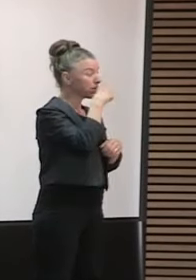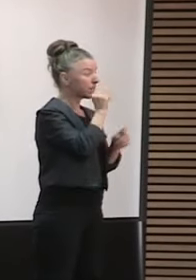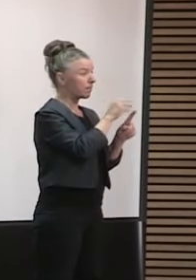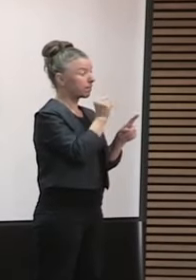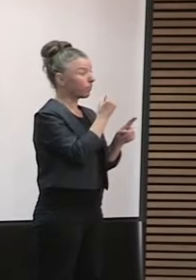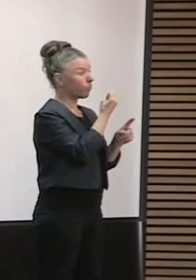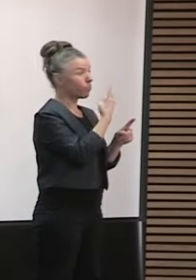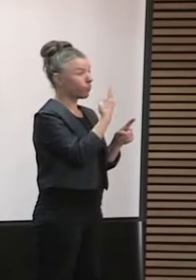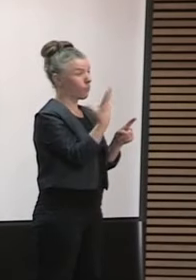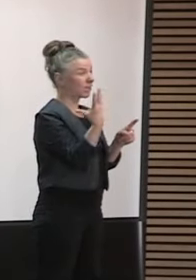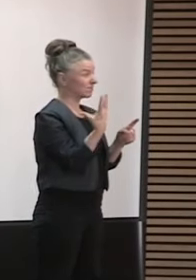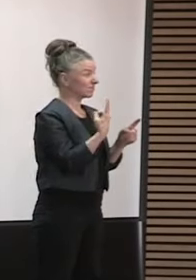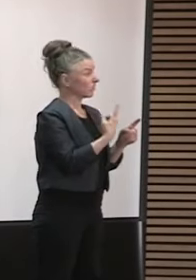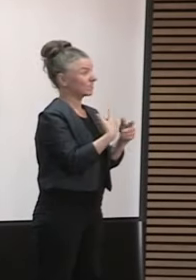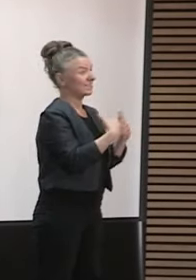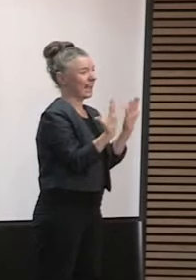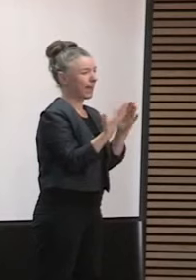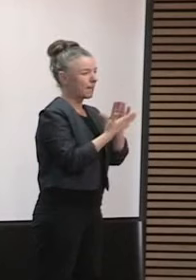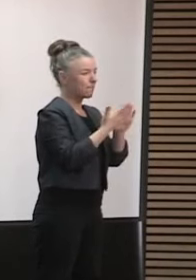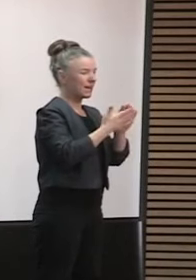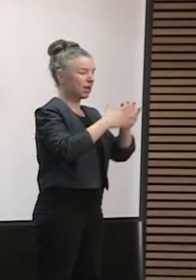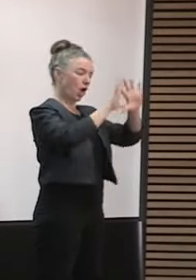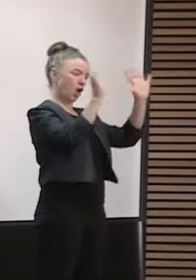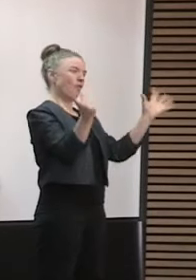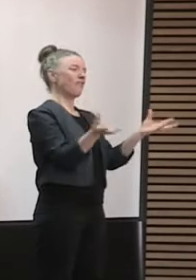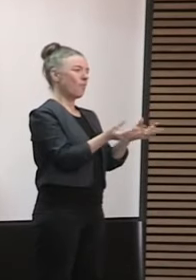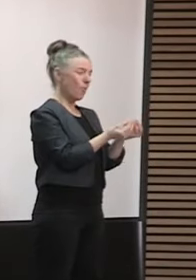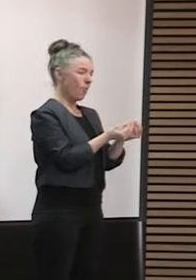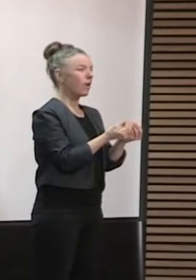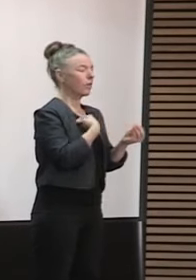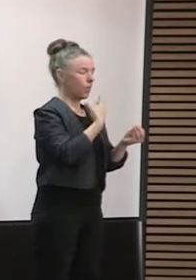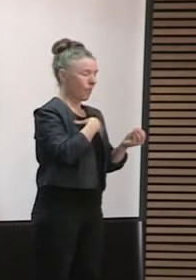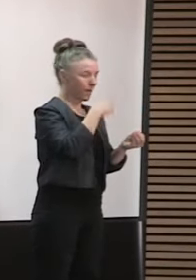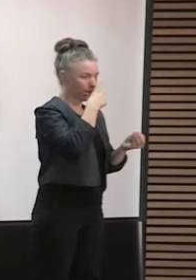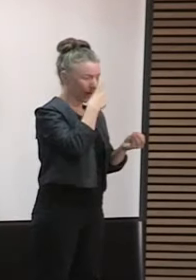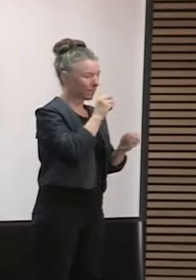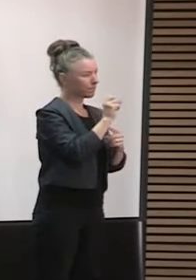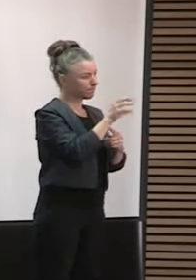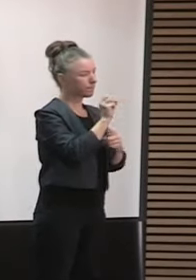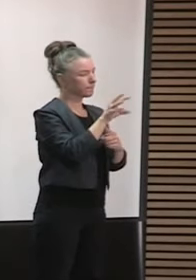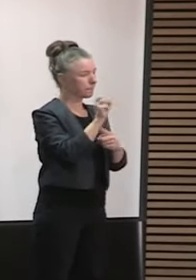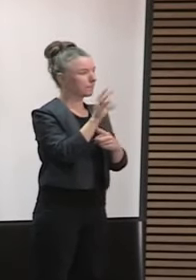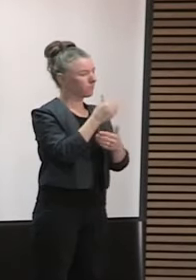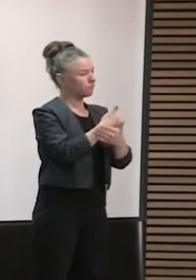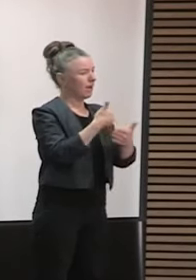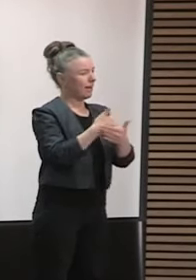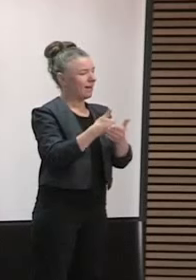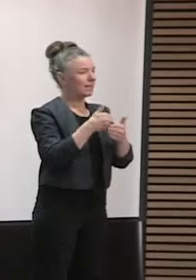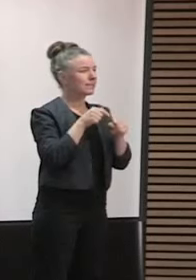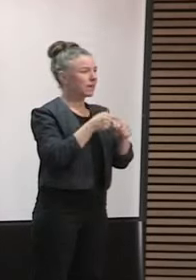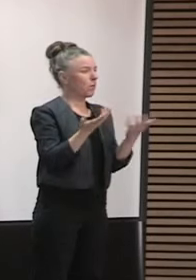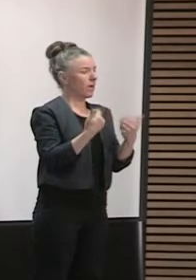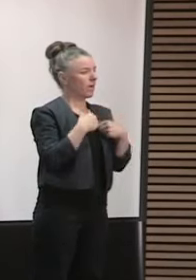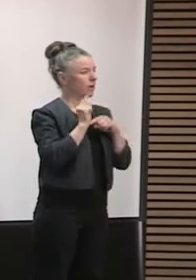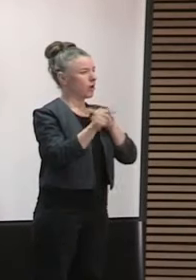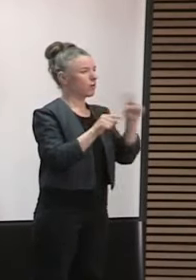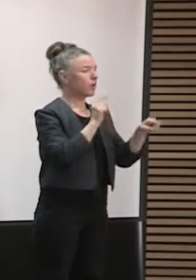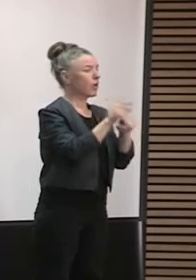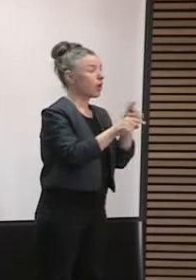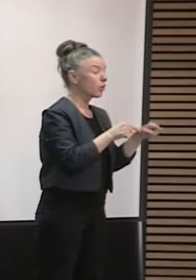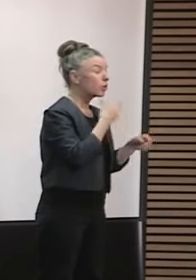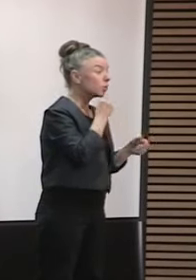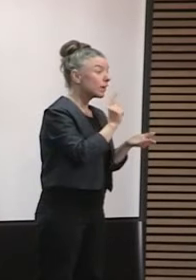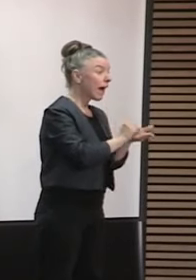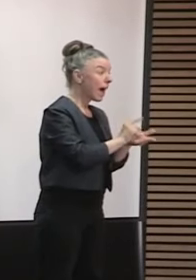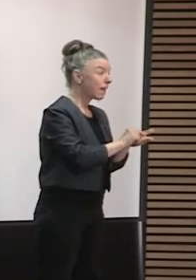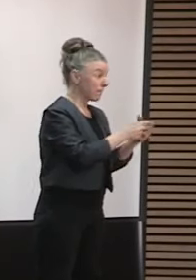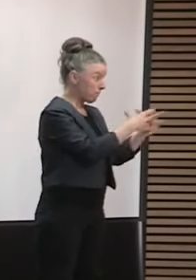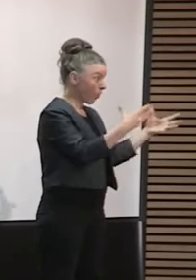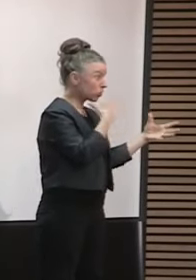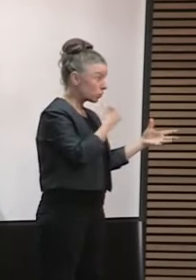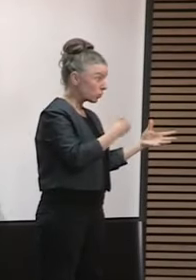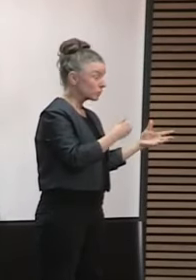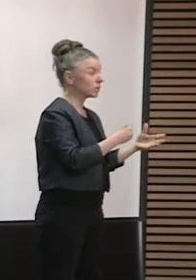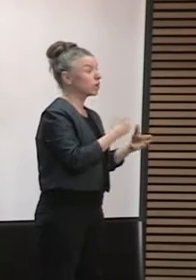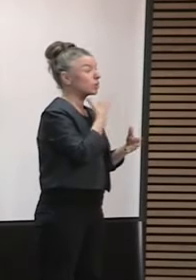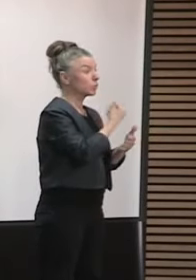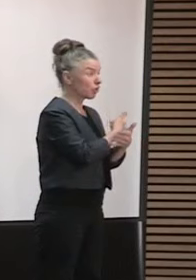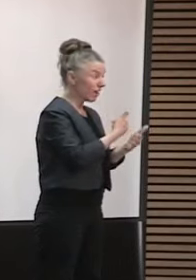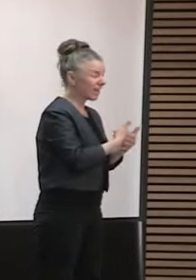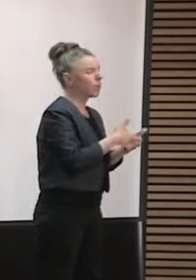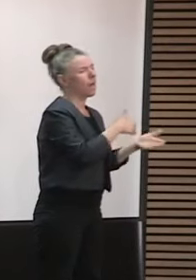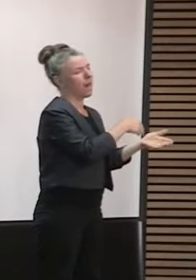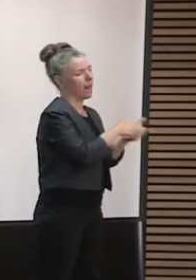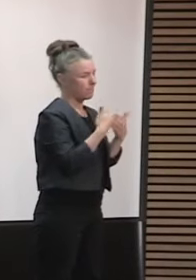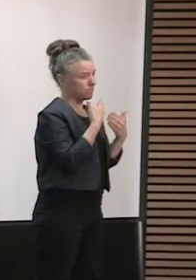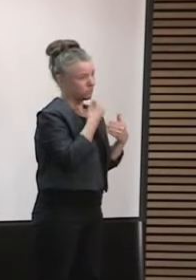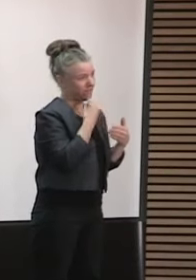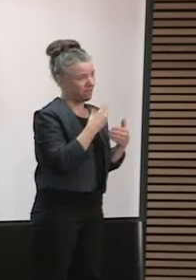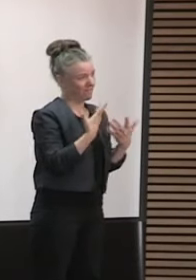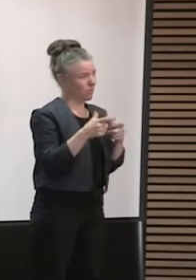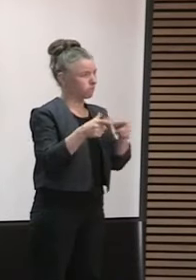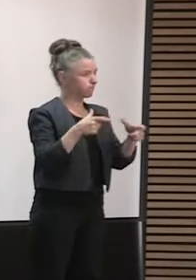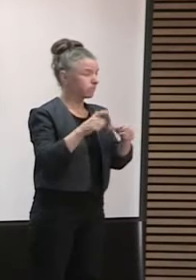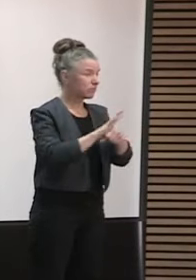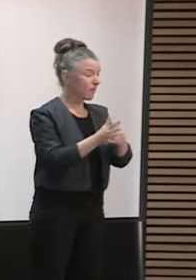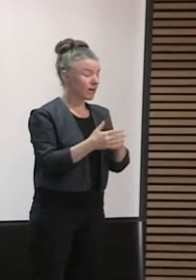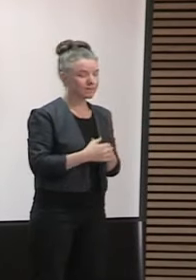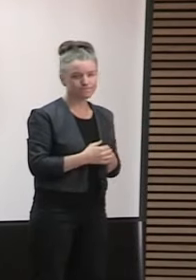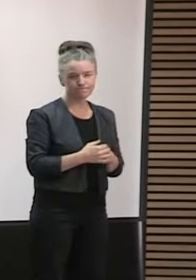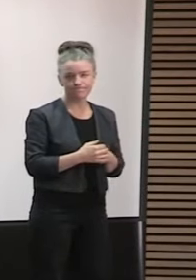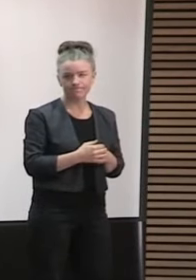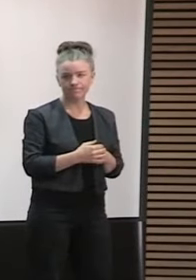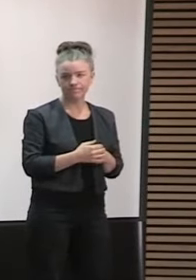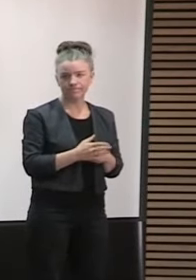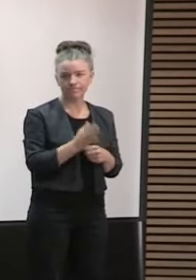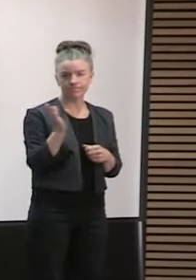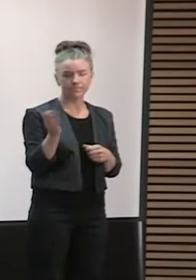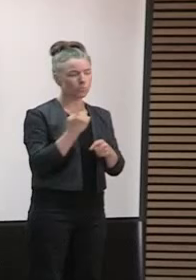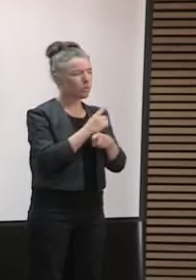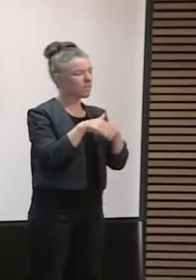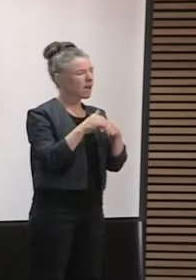OK. Thanks,